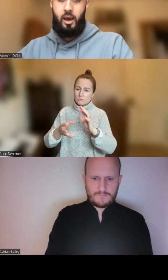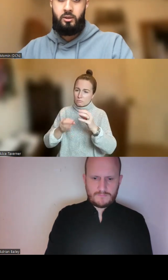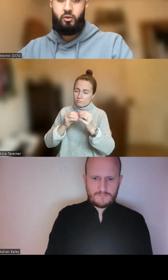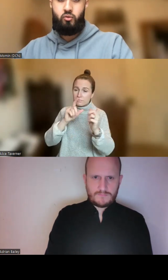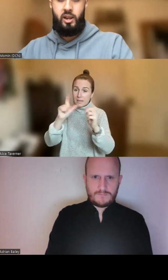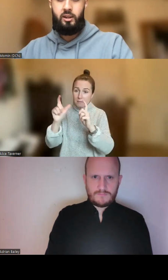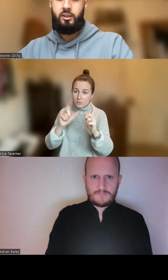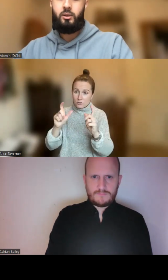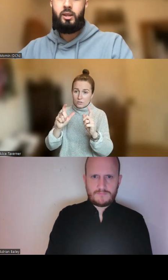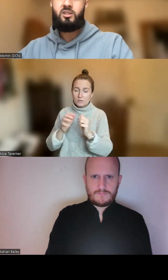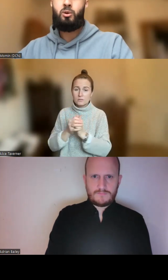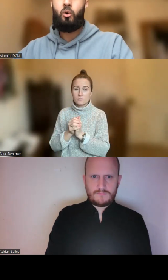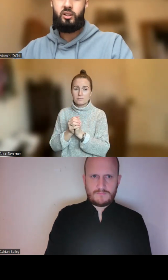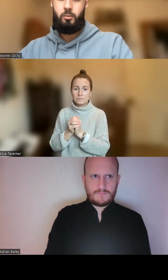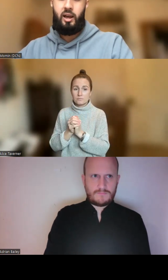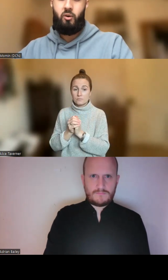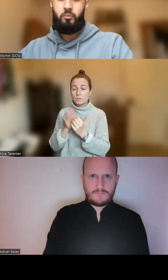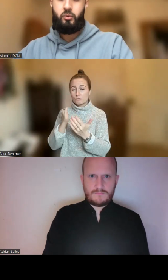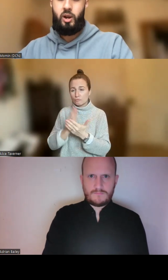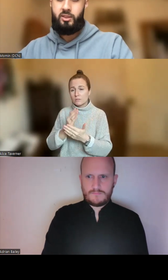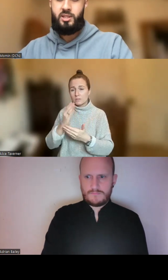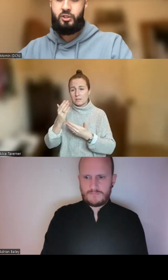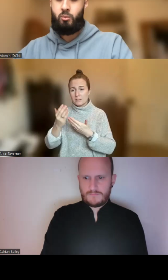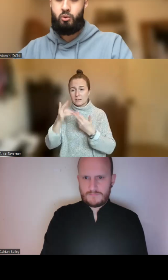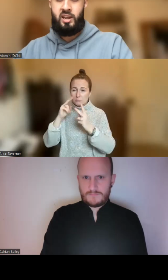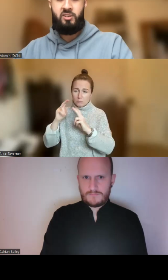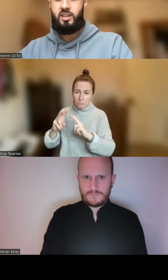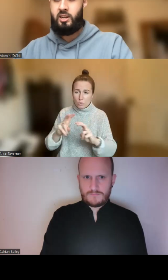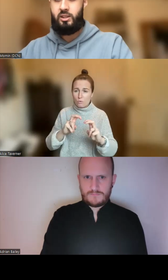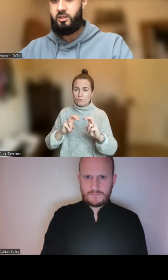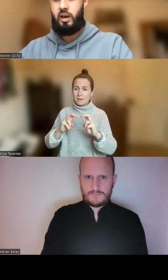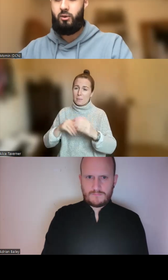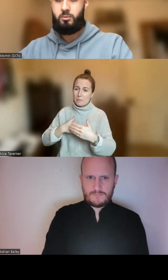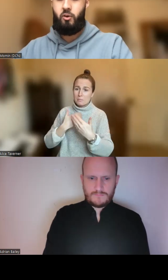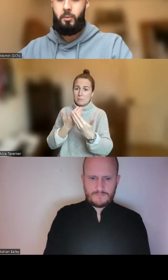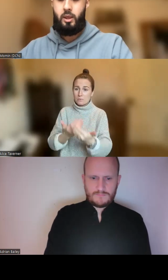and really exploring the platform. This is for someone who's never seen any of these platforms before.